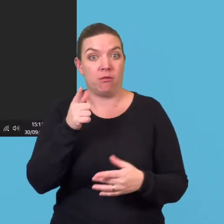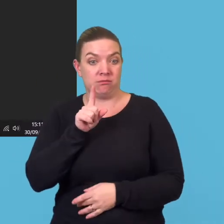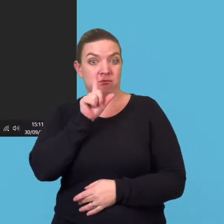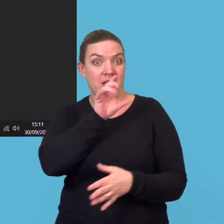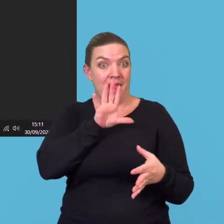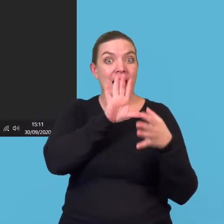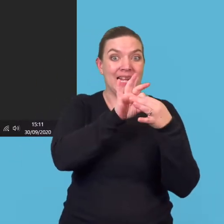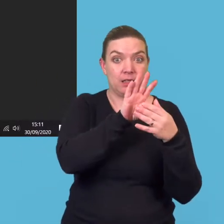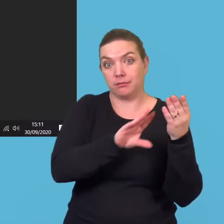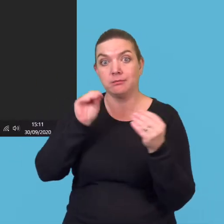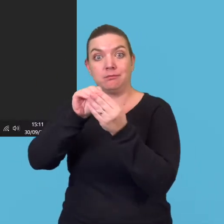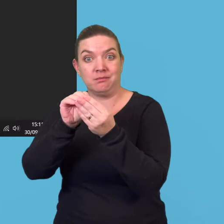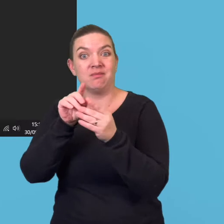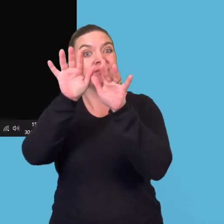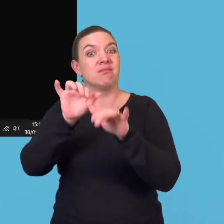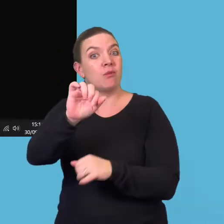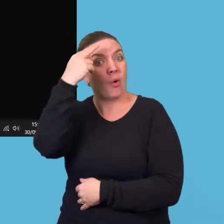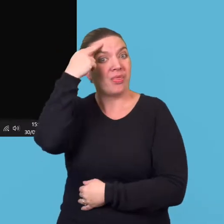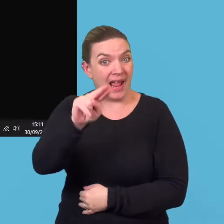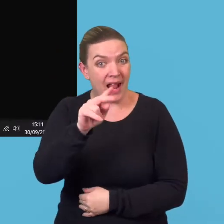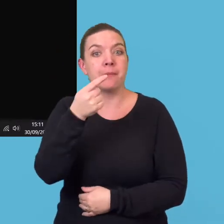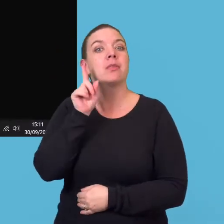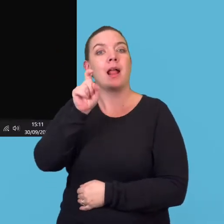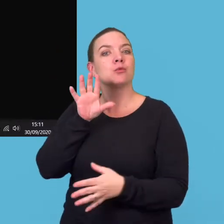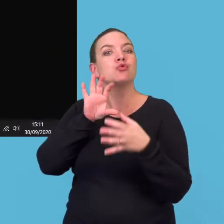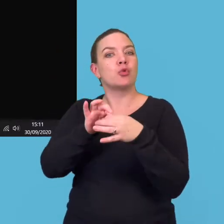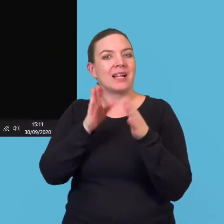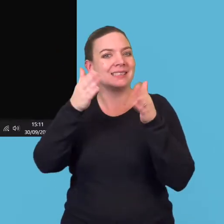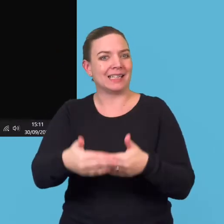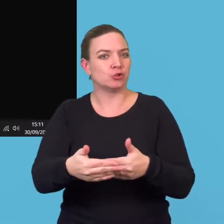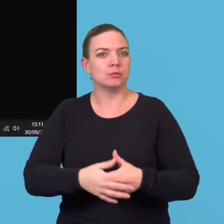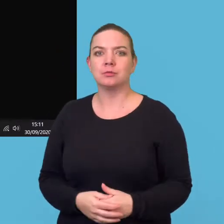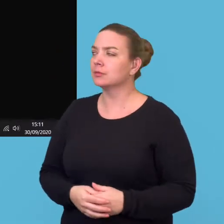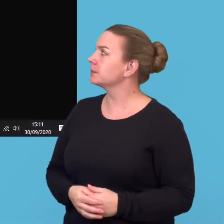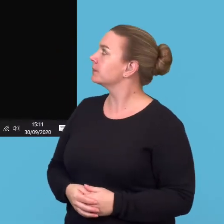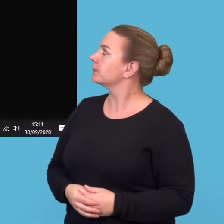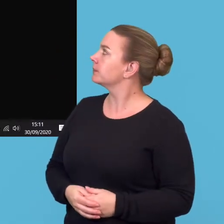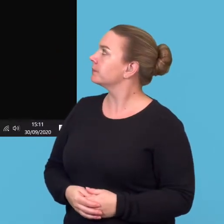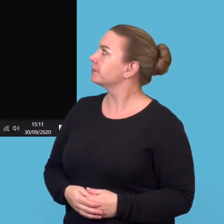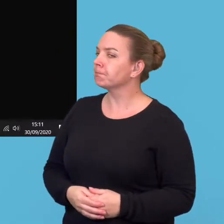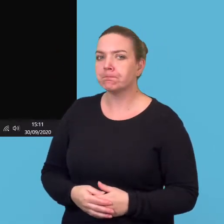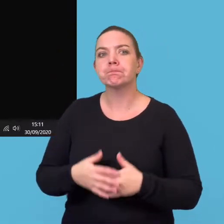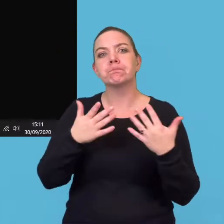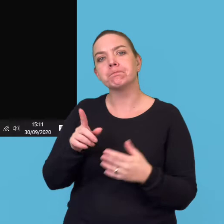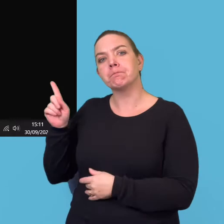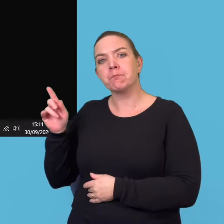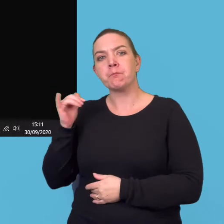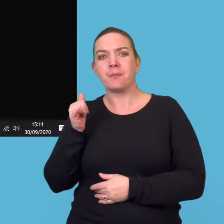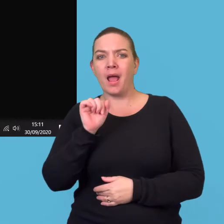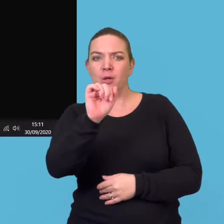You then click 'join session.' At this point, you may be asked by your browser to allow audio